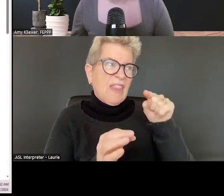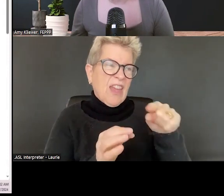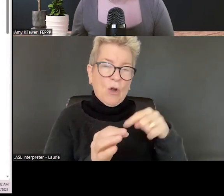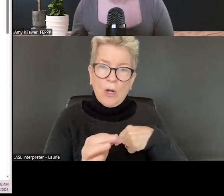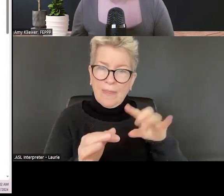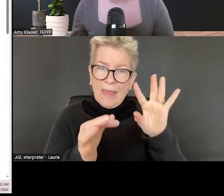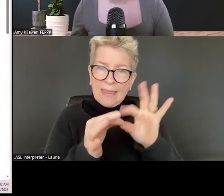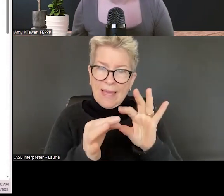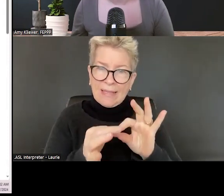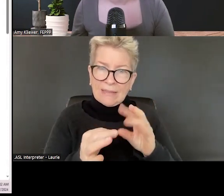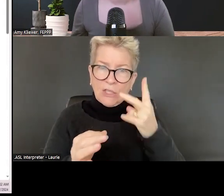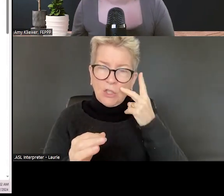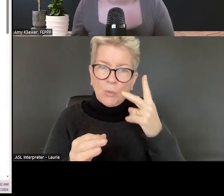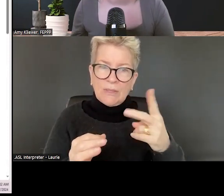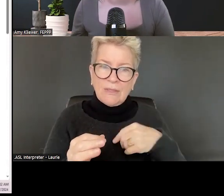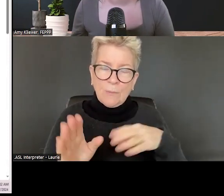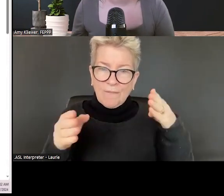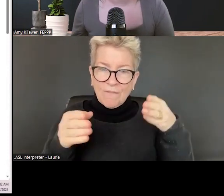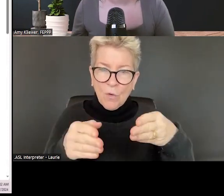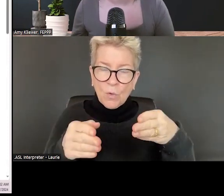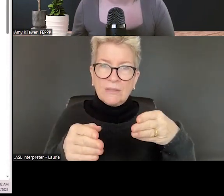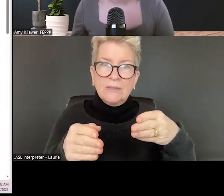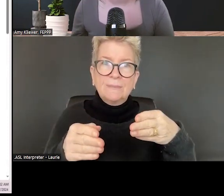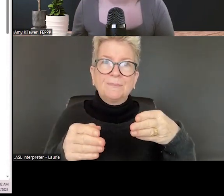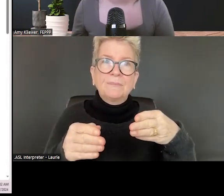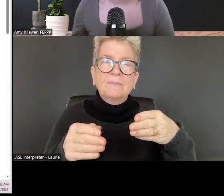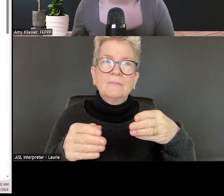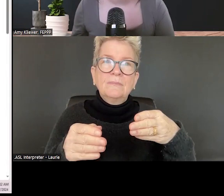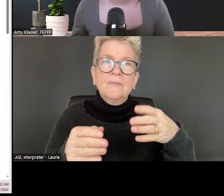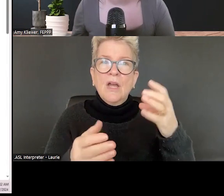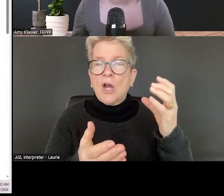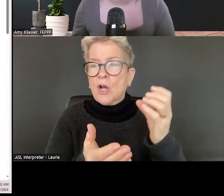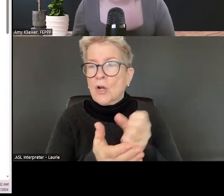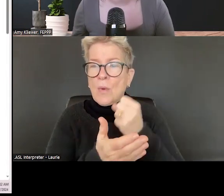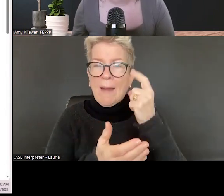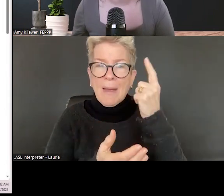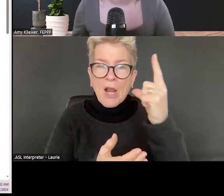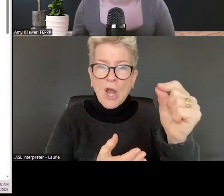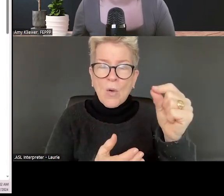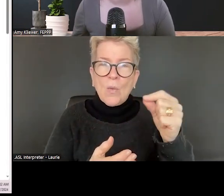we have focused on grab and go resource collections, social emotional learning,